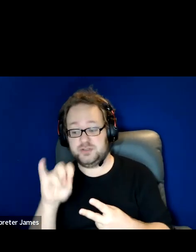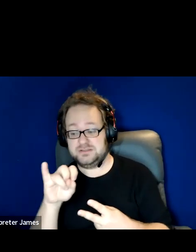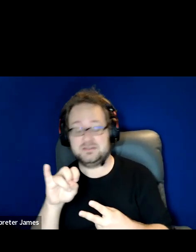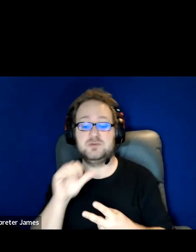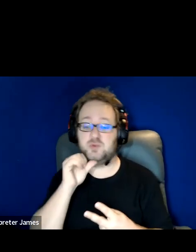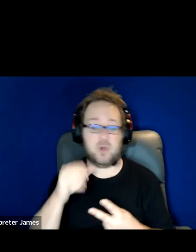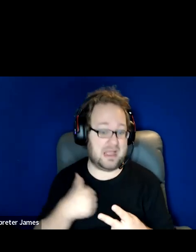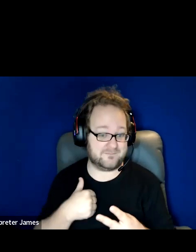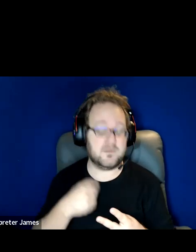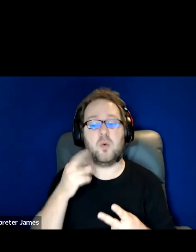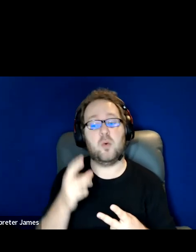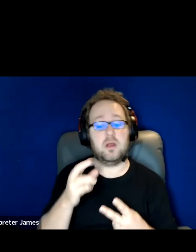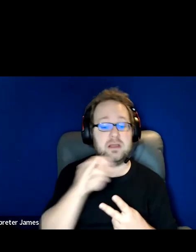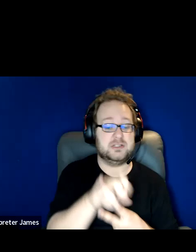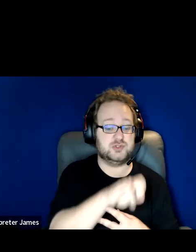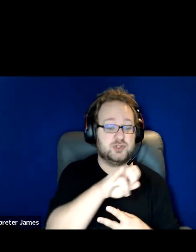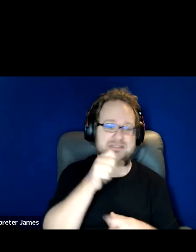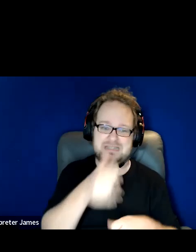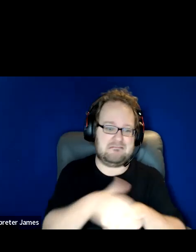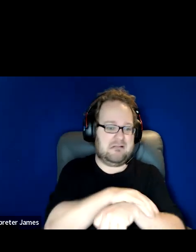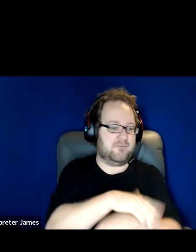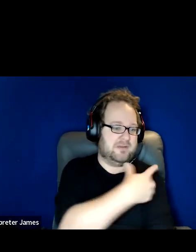not only to COVID vaccines but to all of our recommended